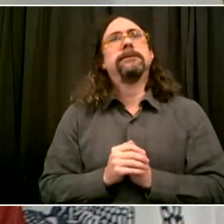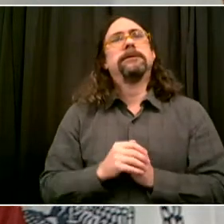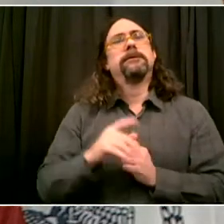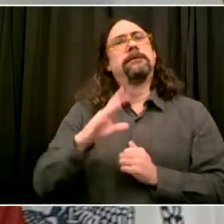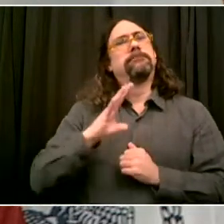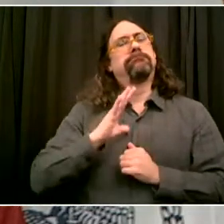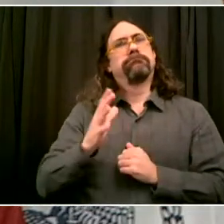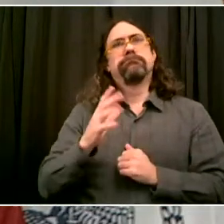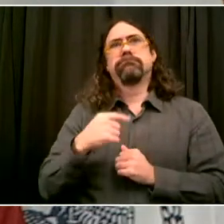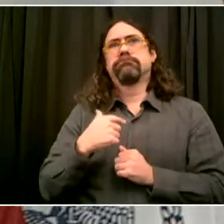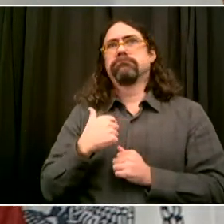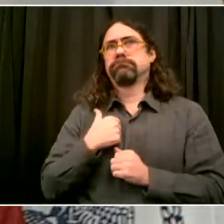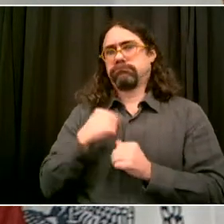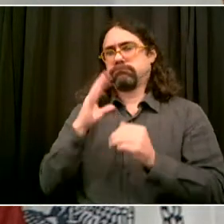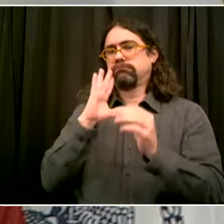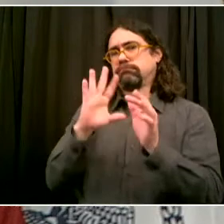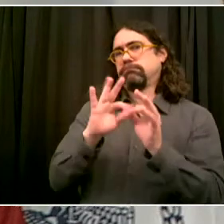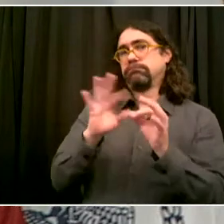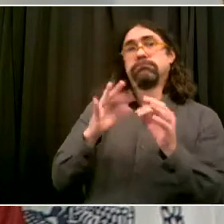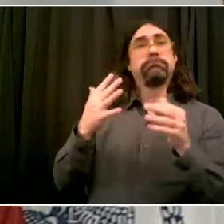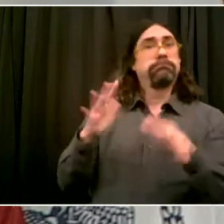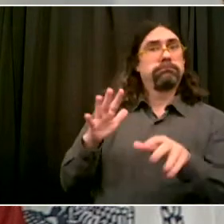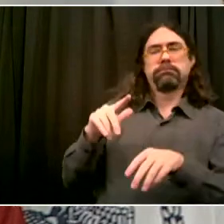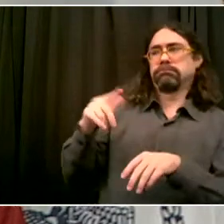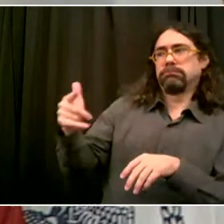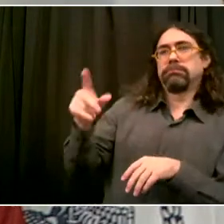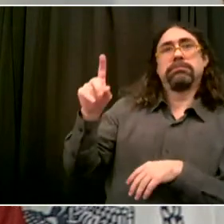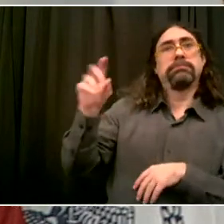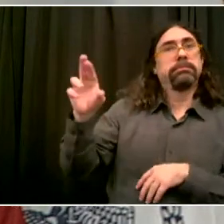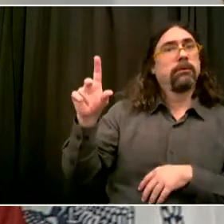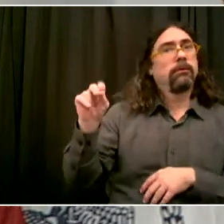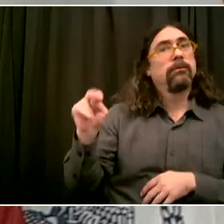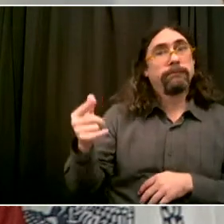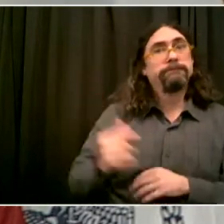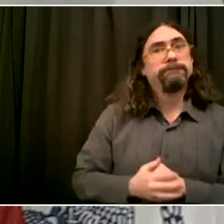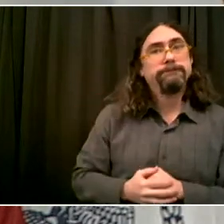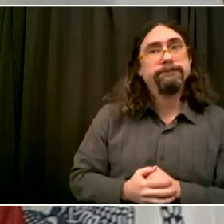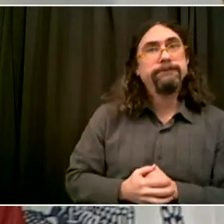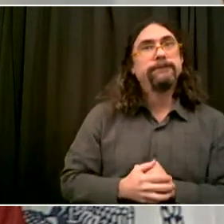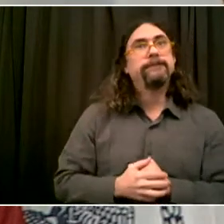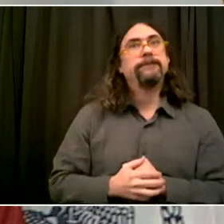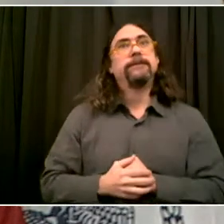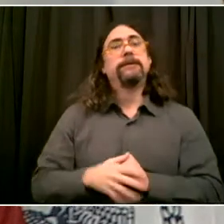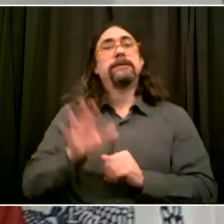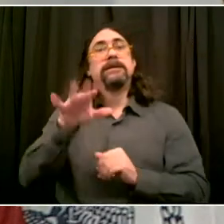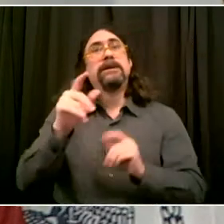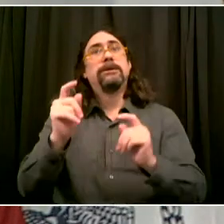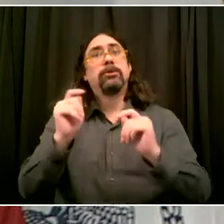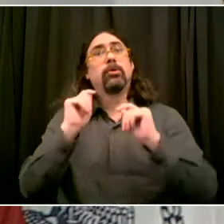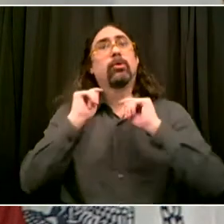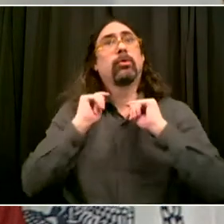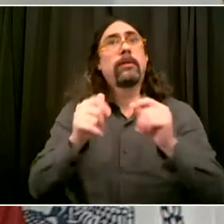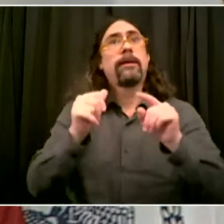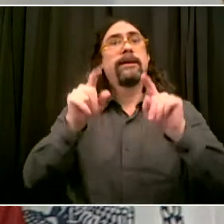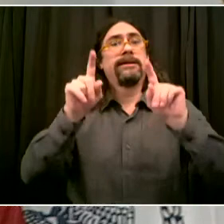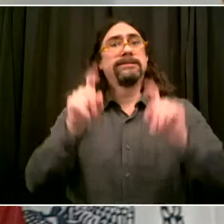SUPPLY? I WILL TURN TO OUR DOCTOR, BUT I WILL SAY THIS, RAPID